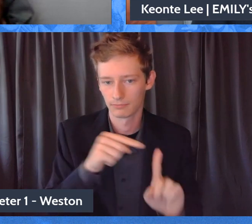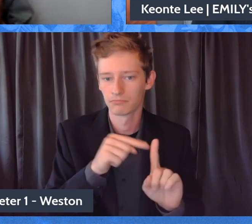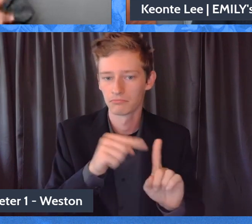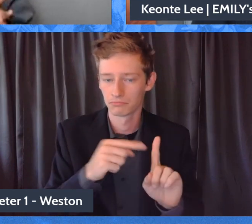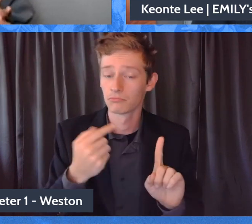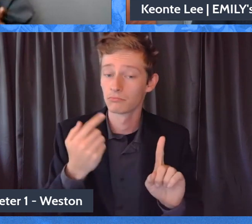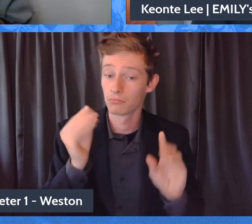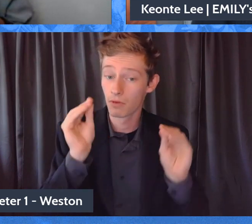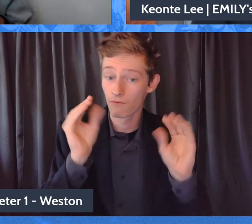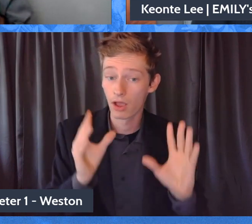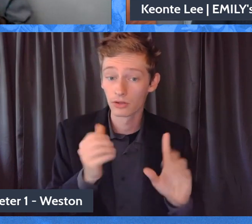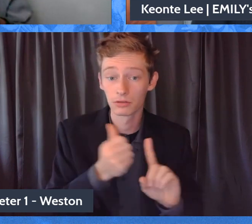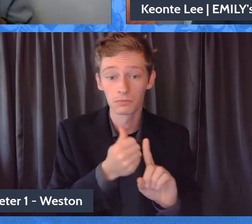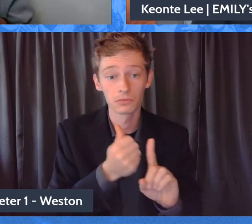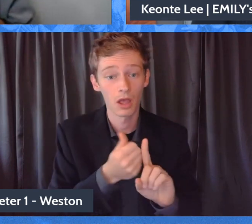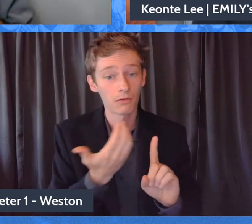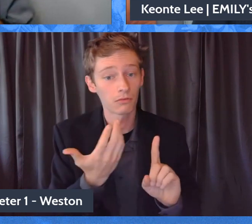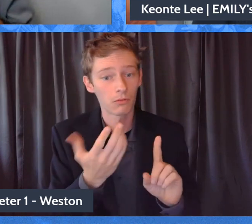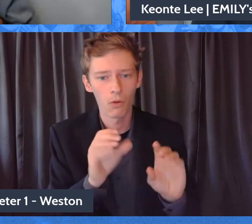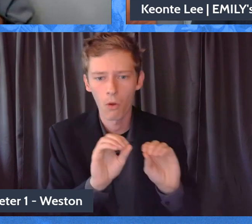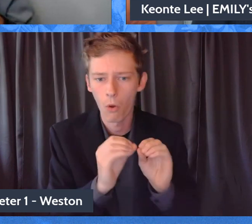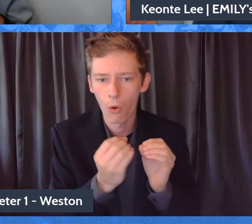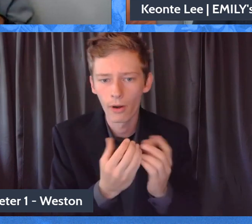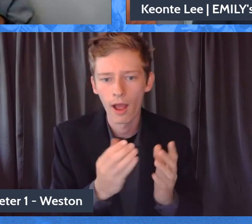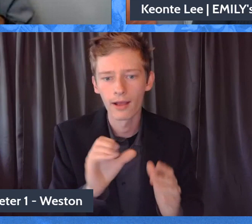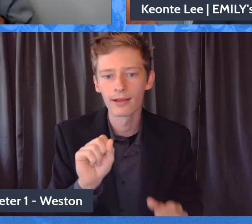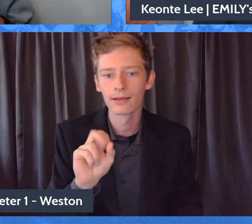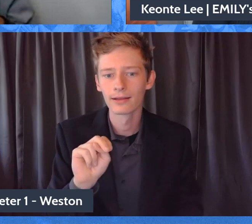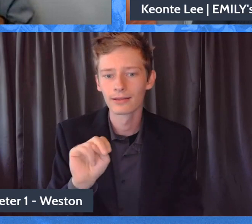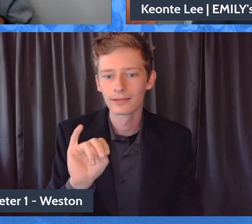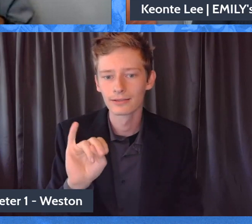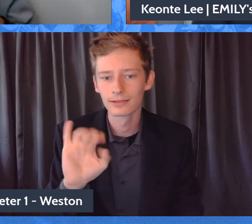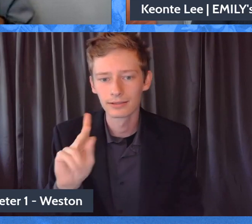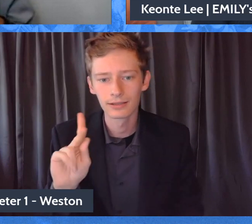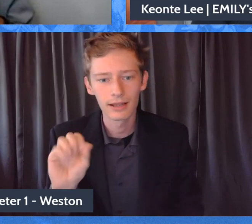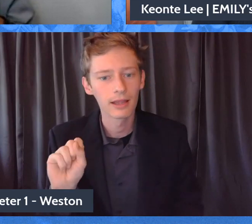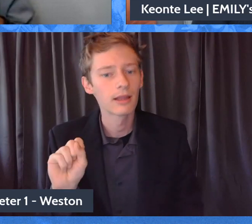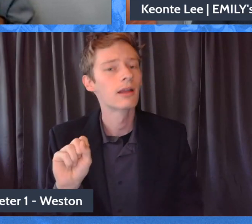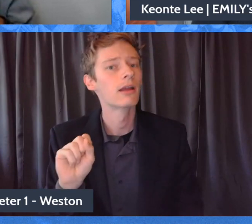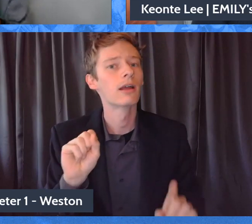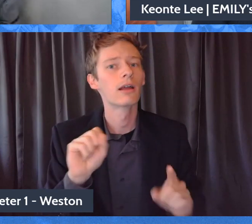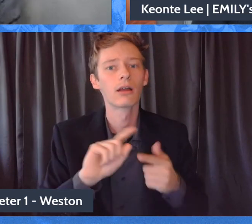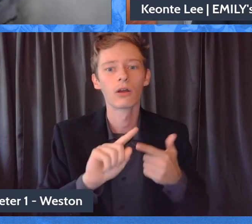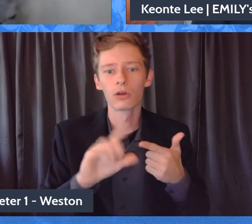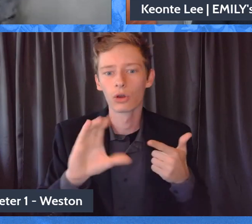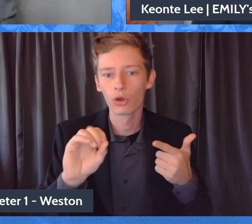SNCC organizers and CORE organizers. And they taught me about not just